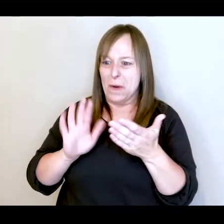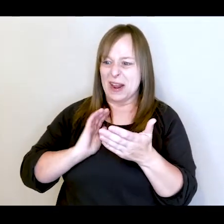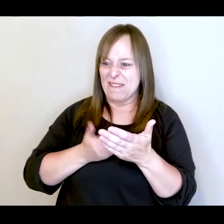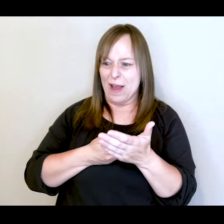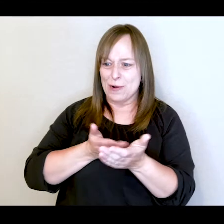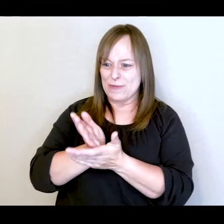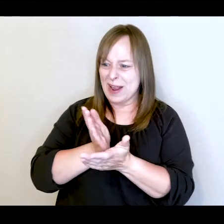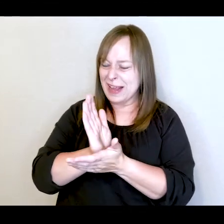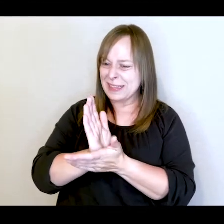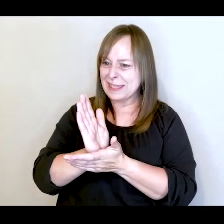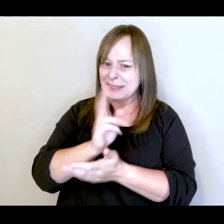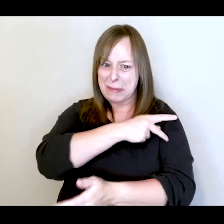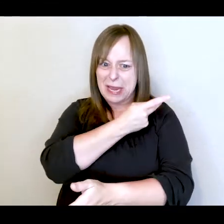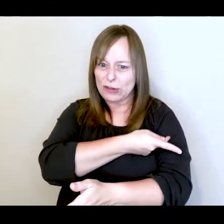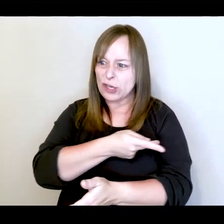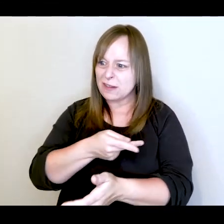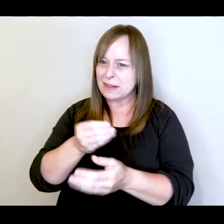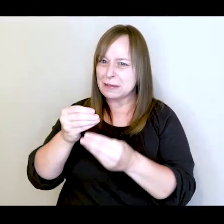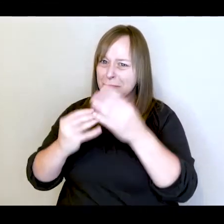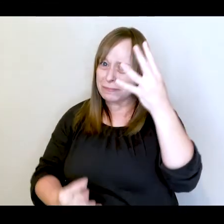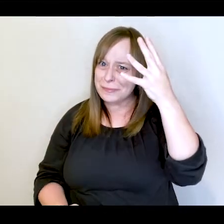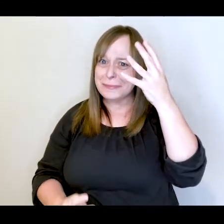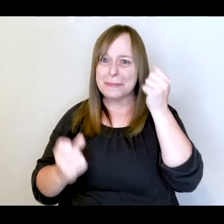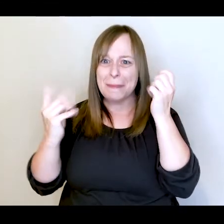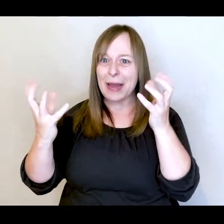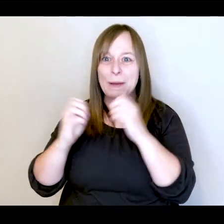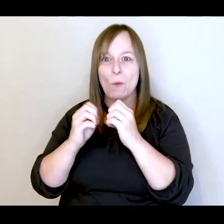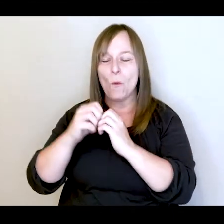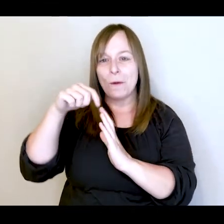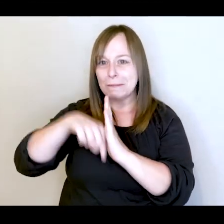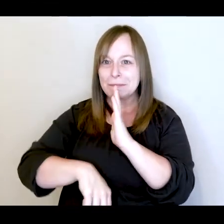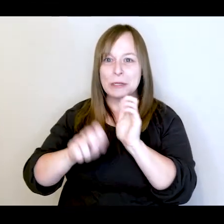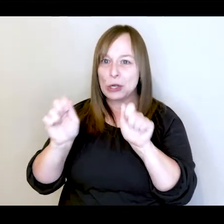what patient rights are. And there are many more and there's much more we could go into.